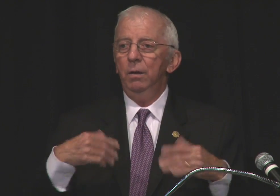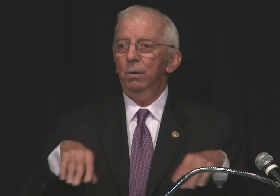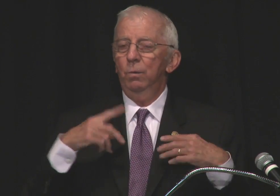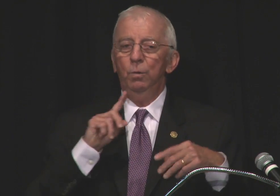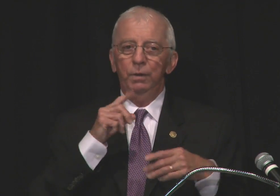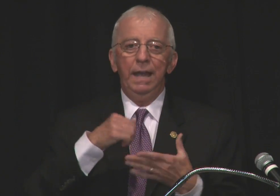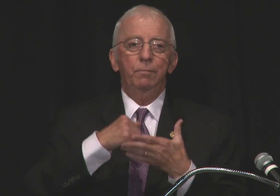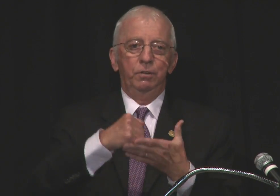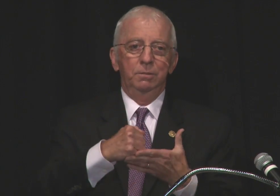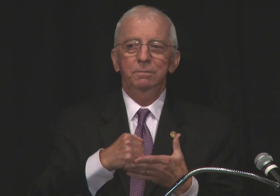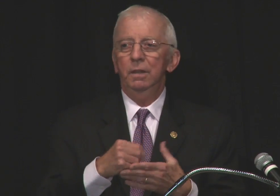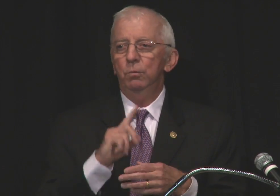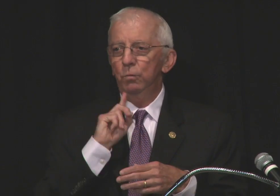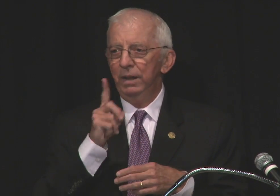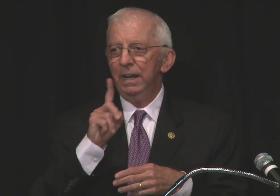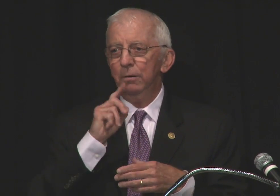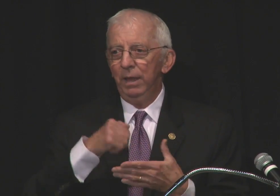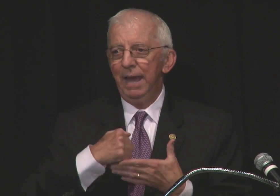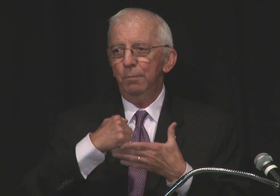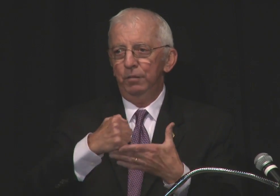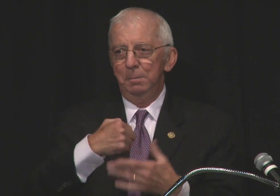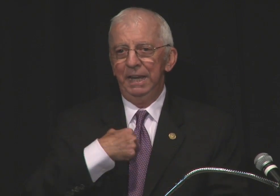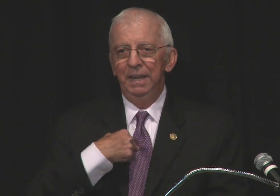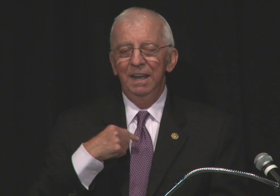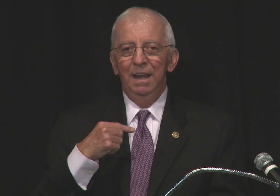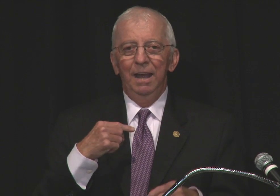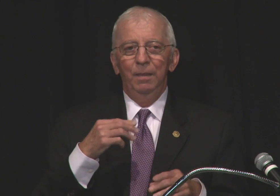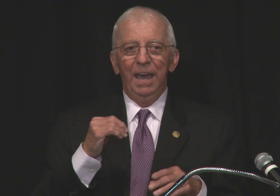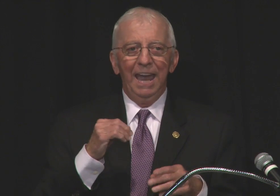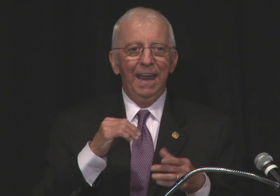were really helpful, really, really helpful to me.